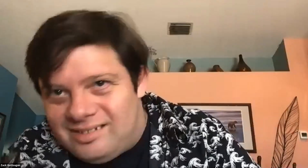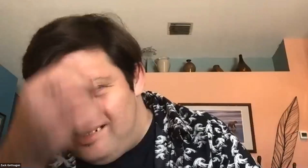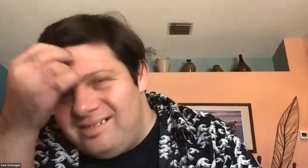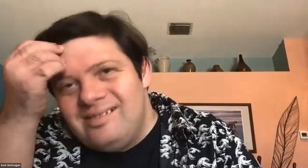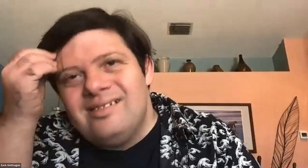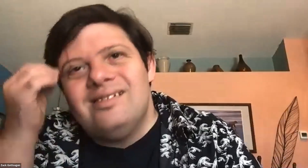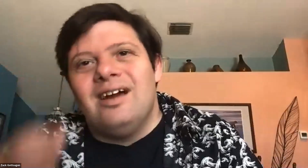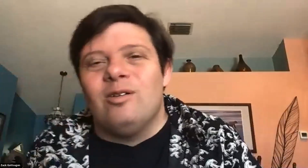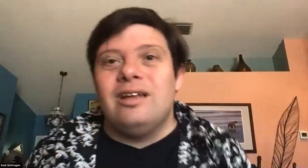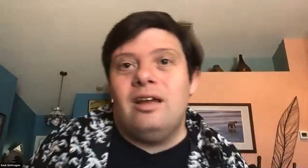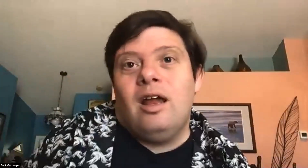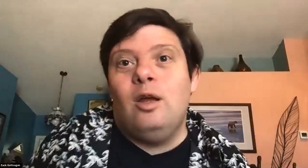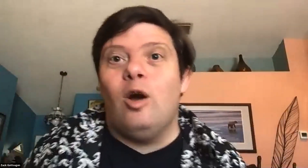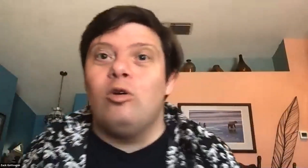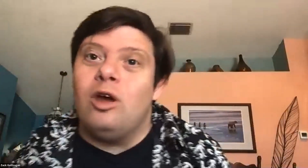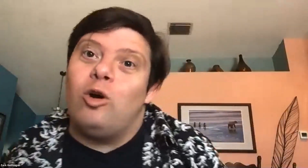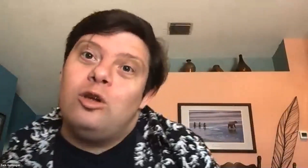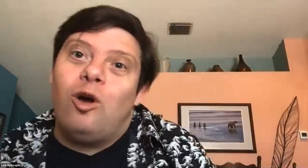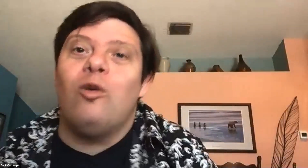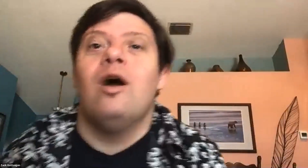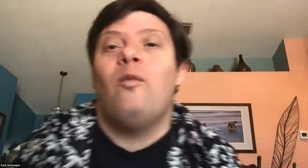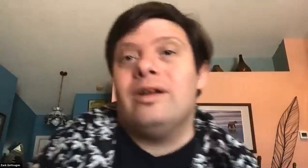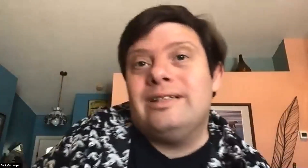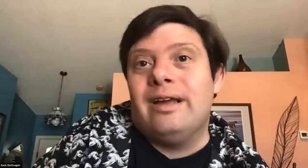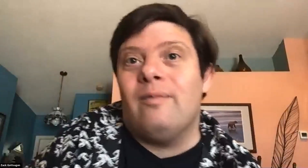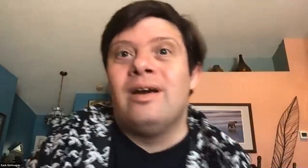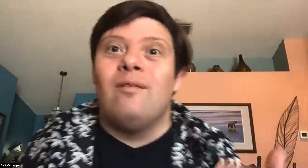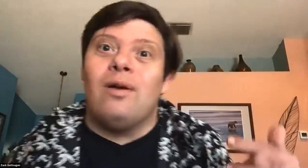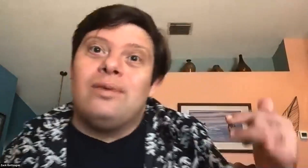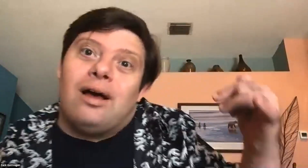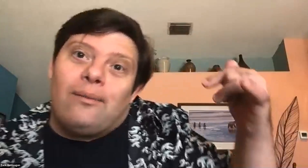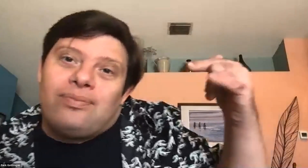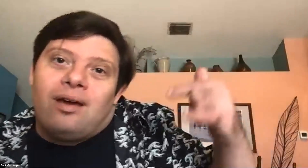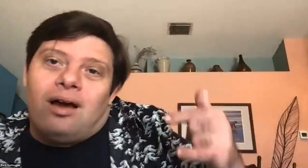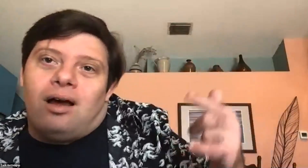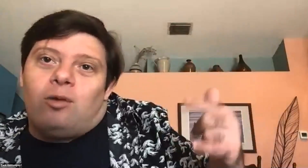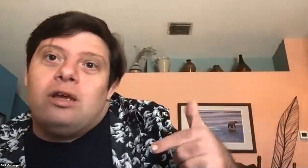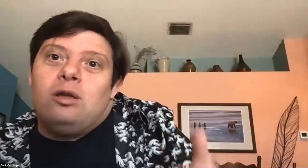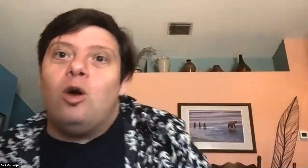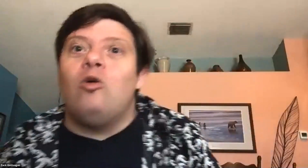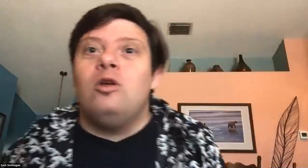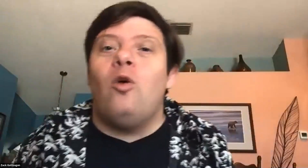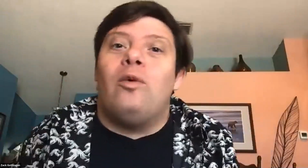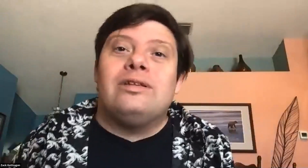Can you do a little spit for us? >> ZACK: